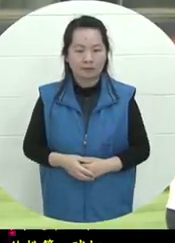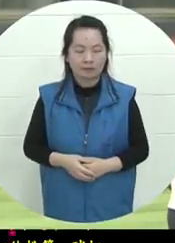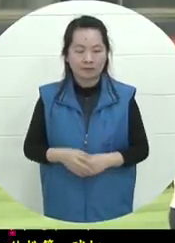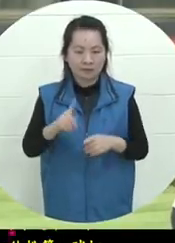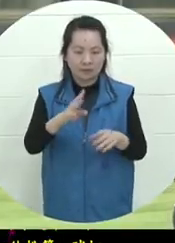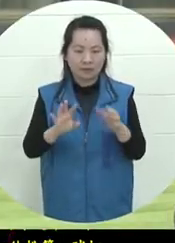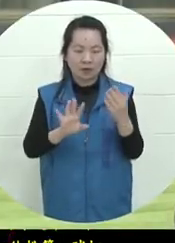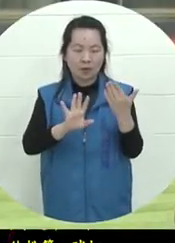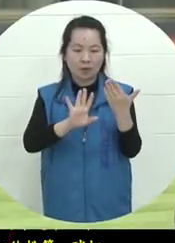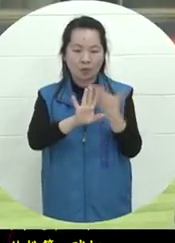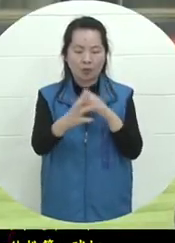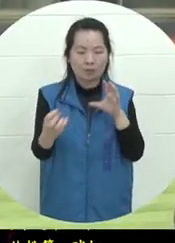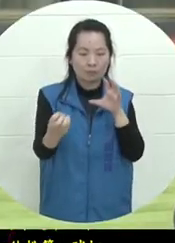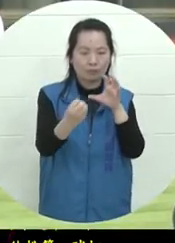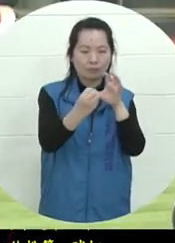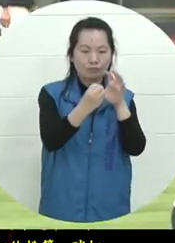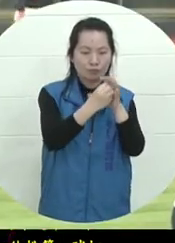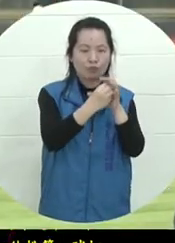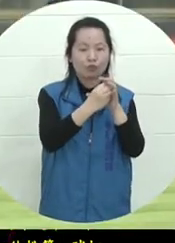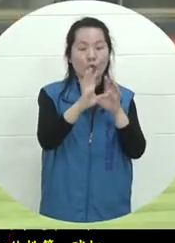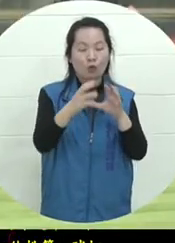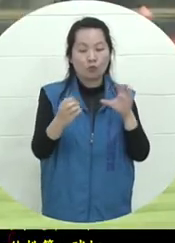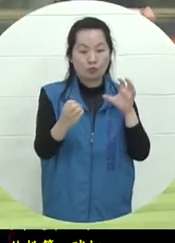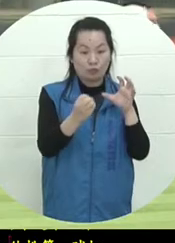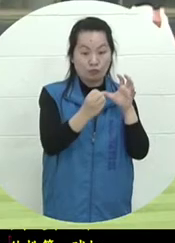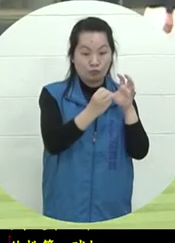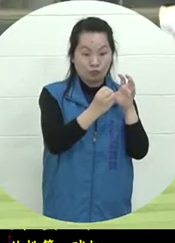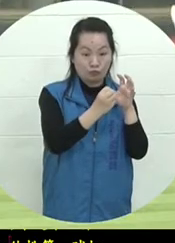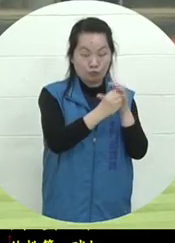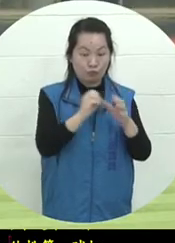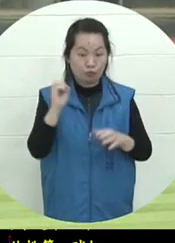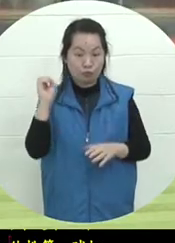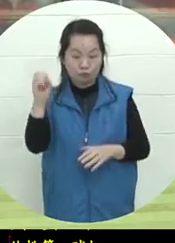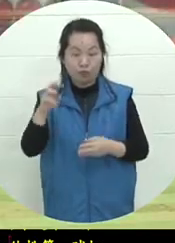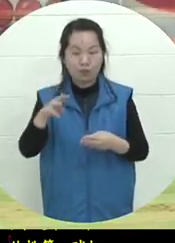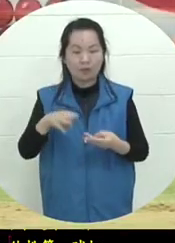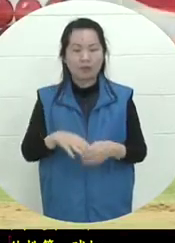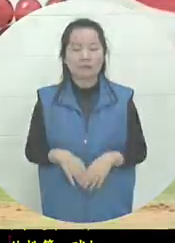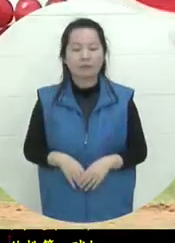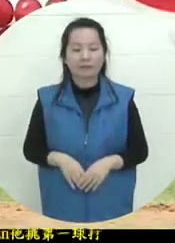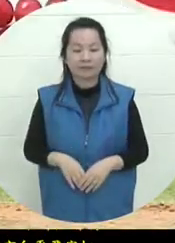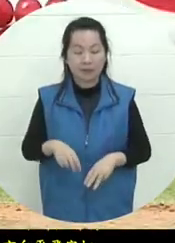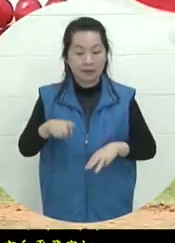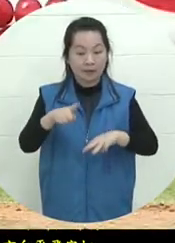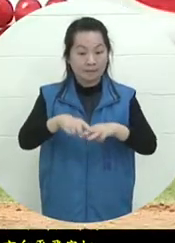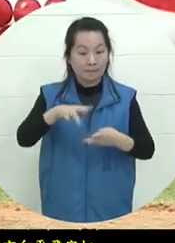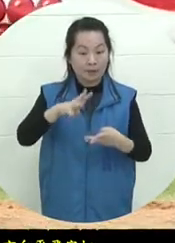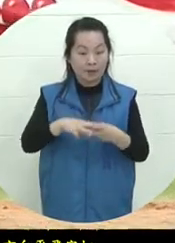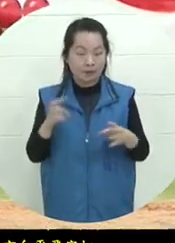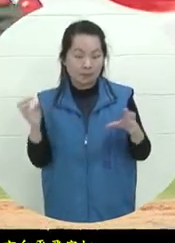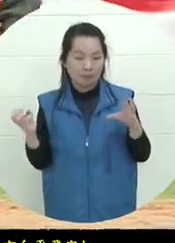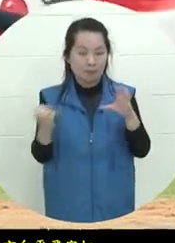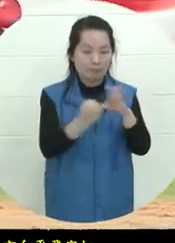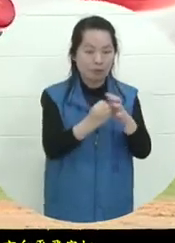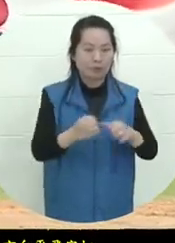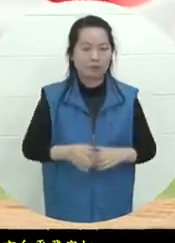The UI hand also directly sent the ball to the inside without hesitation and without thinking . Of course, the ball was hit with the same